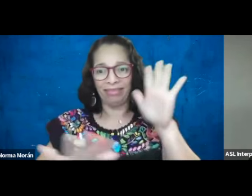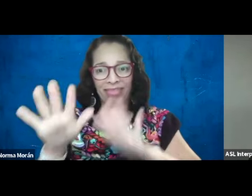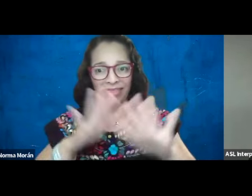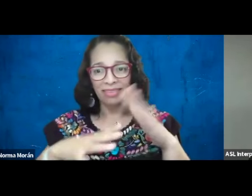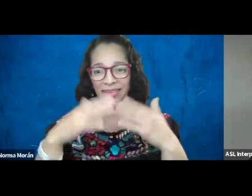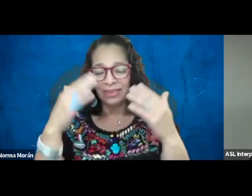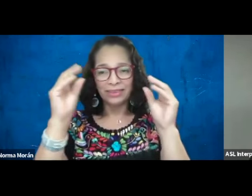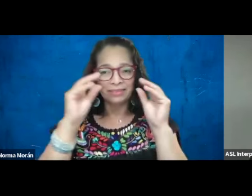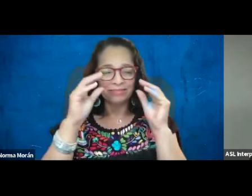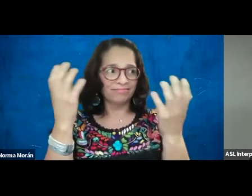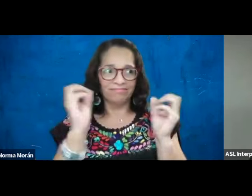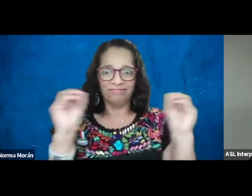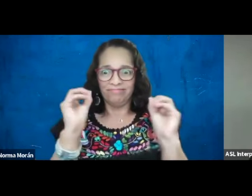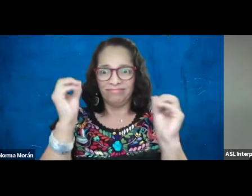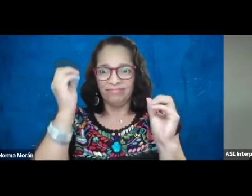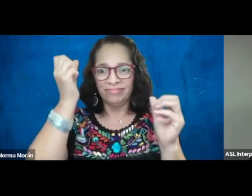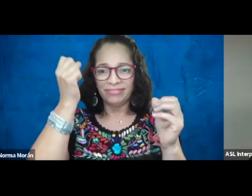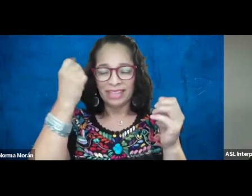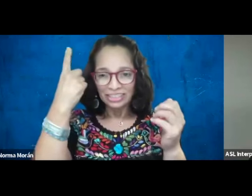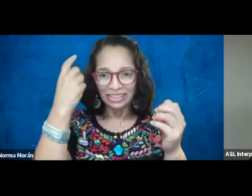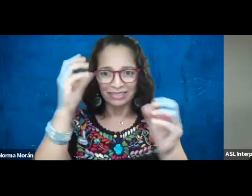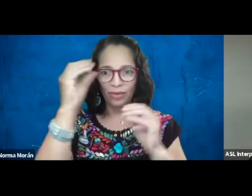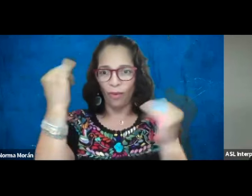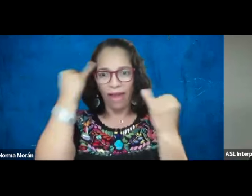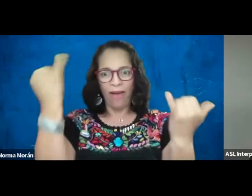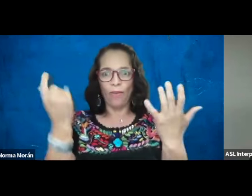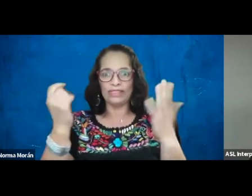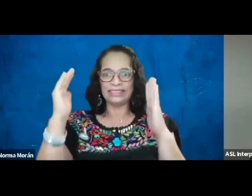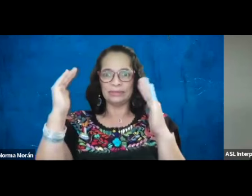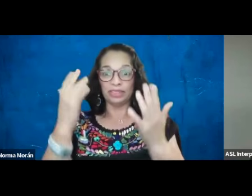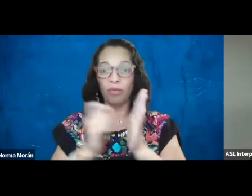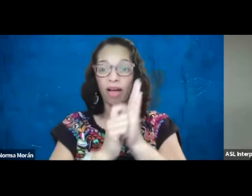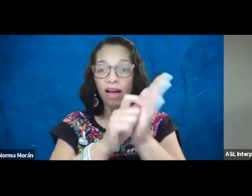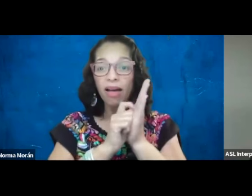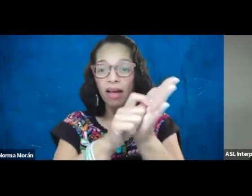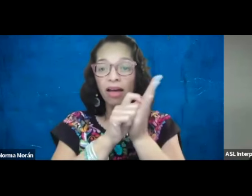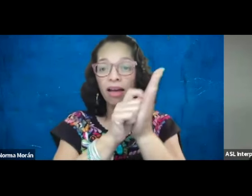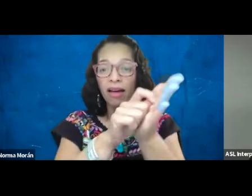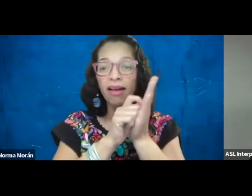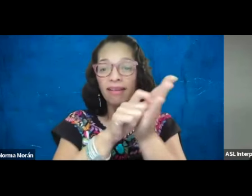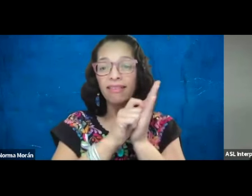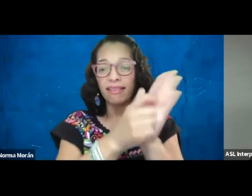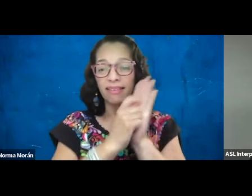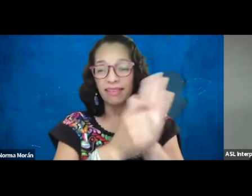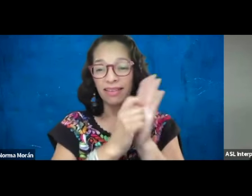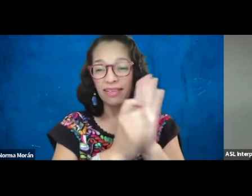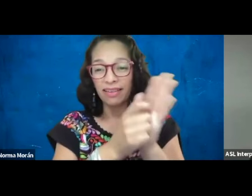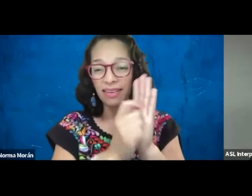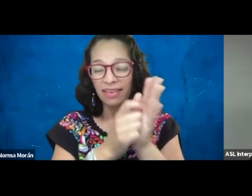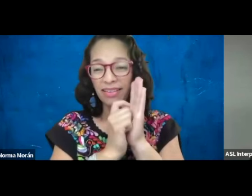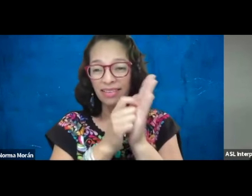enough it's the first child you've had you have no understanding of what to expect and then you have to